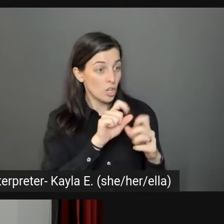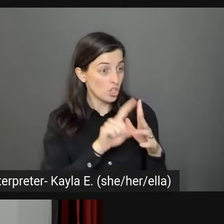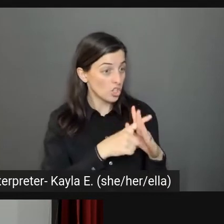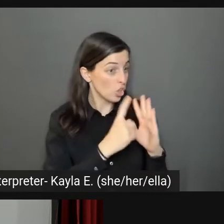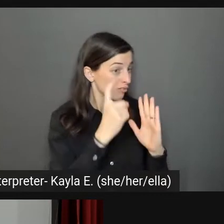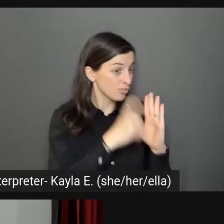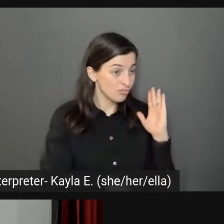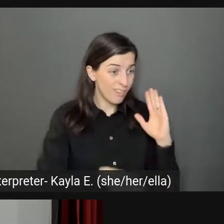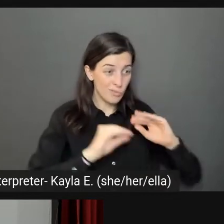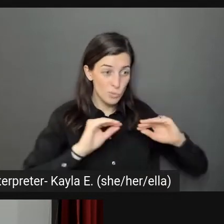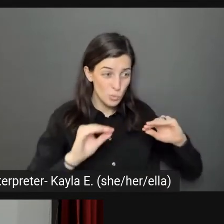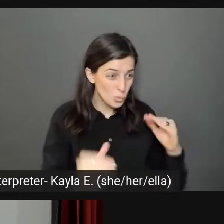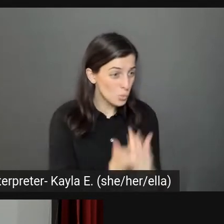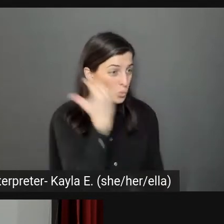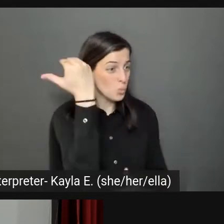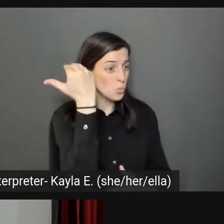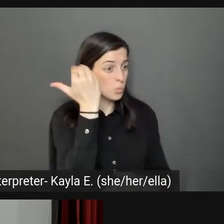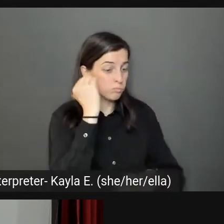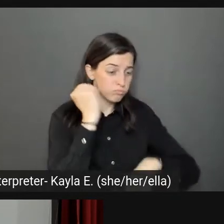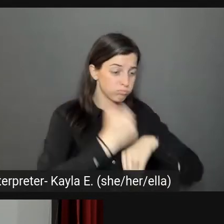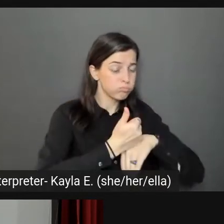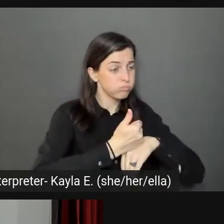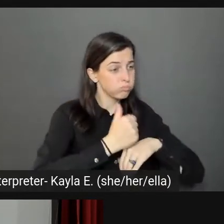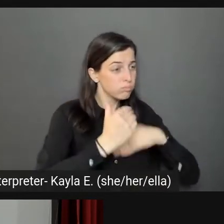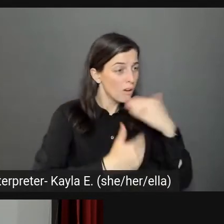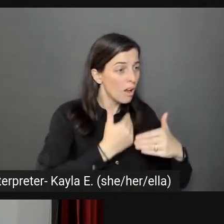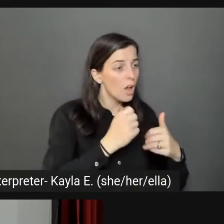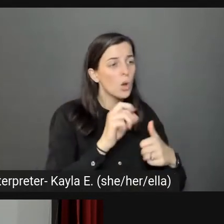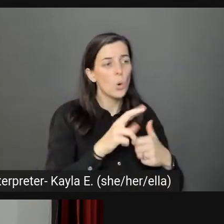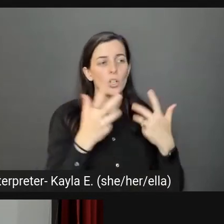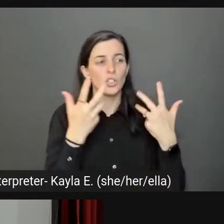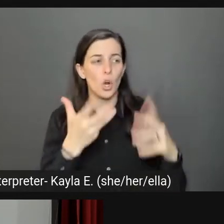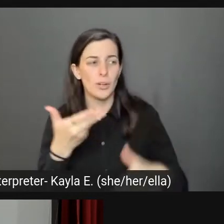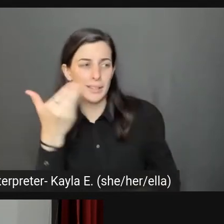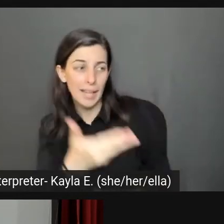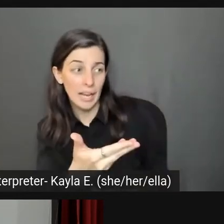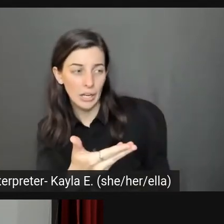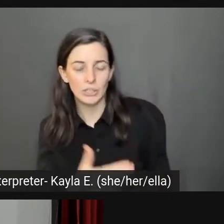Can you integrate it into something that's already existing? Yes, it's both. It's both.